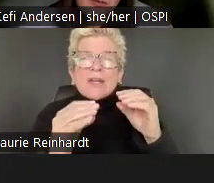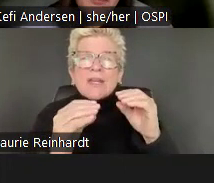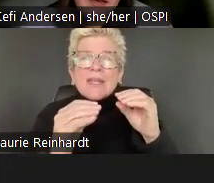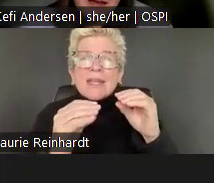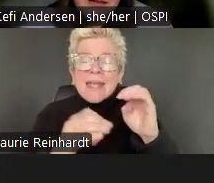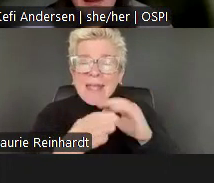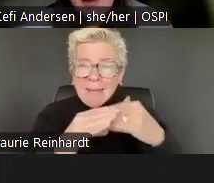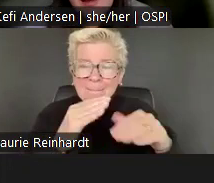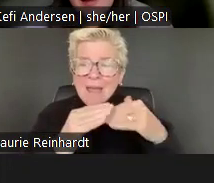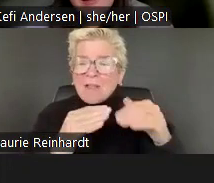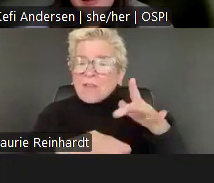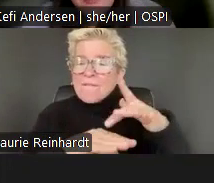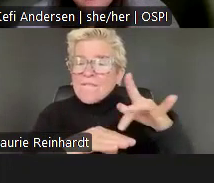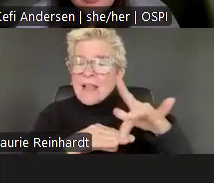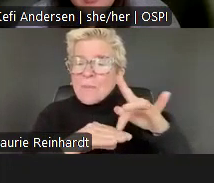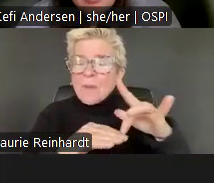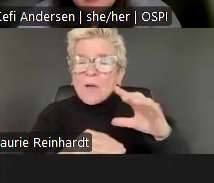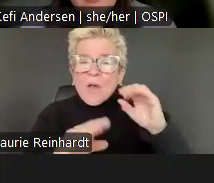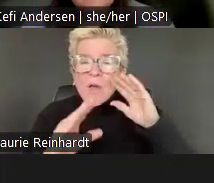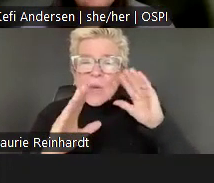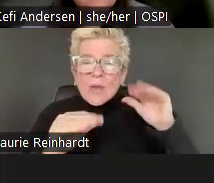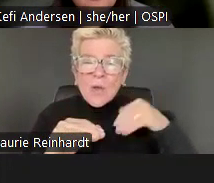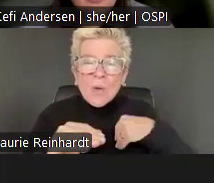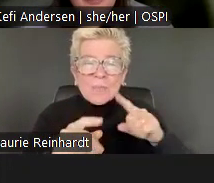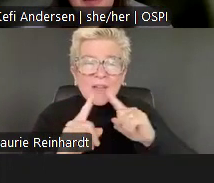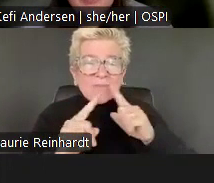hope that uh the conversation doesn't end here and that you're thinking about